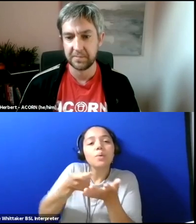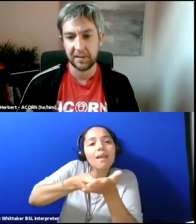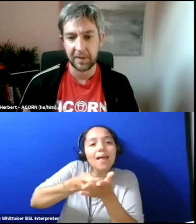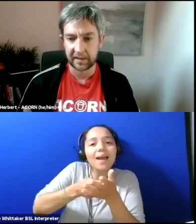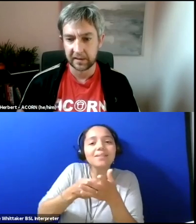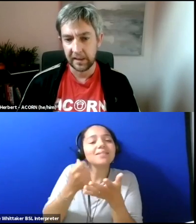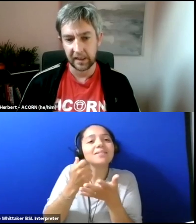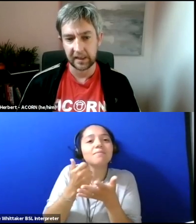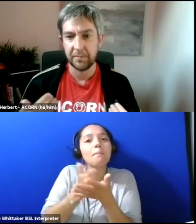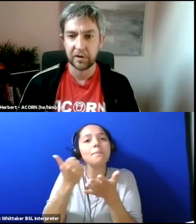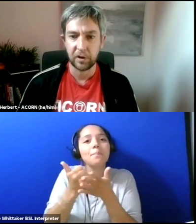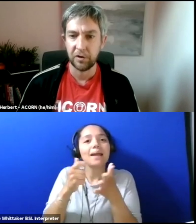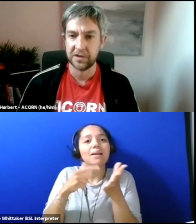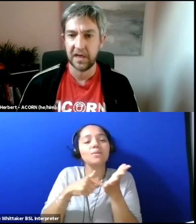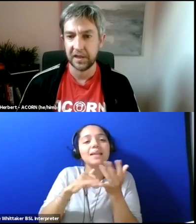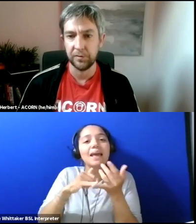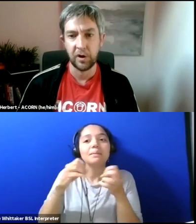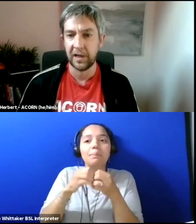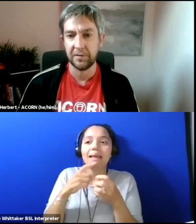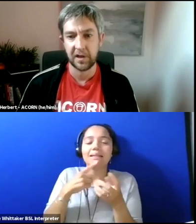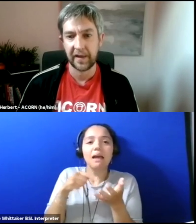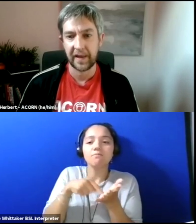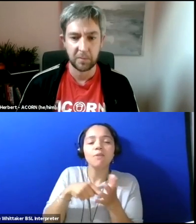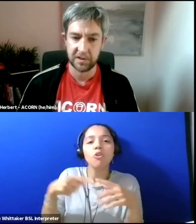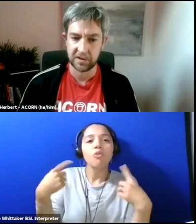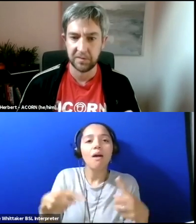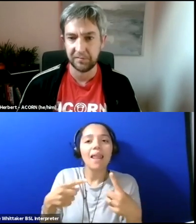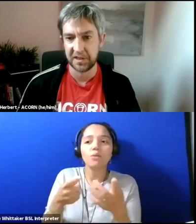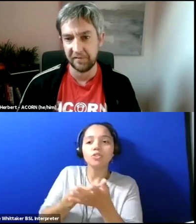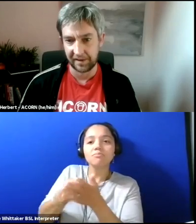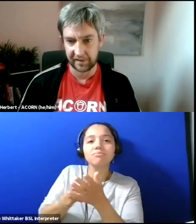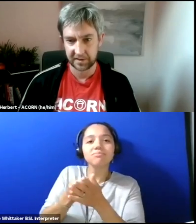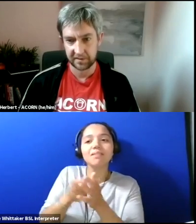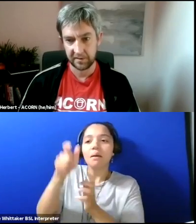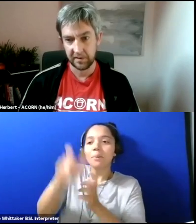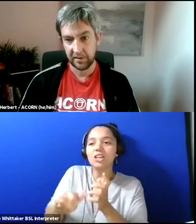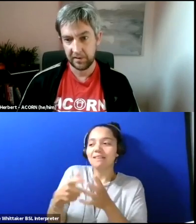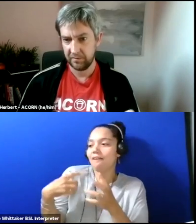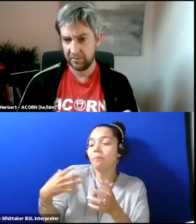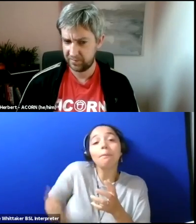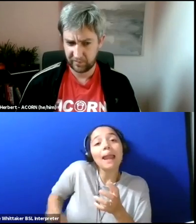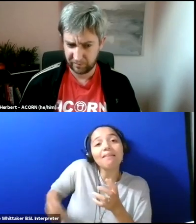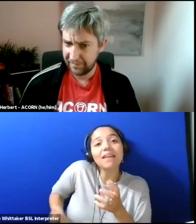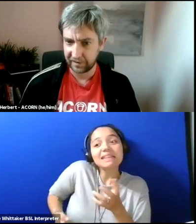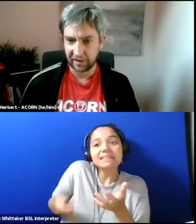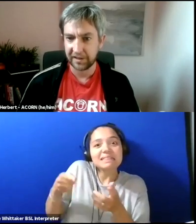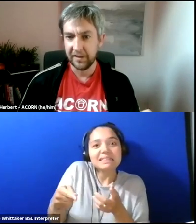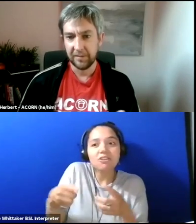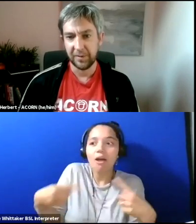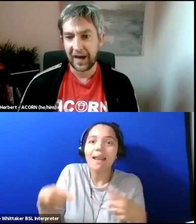TSB bank, it came with a clause saying that you were not allowed to let that property to somebody receiving benefits. Which was horrific, right?